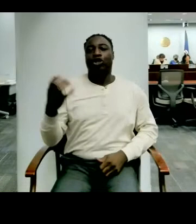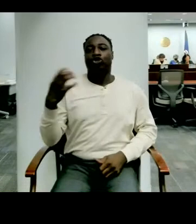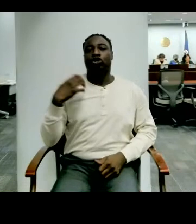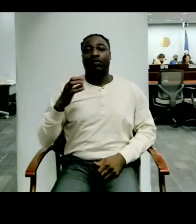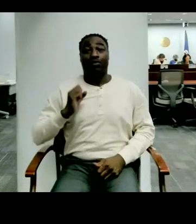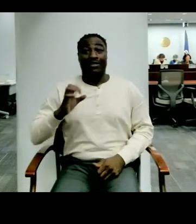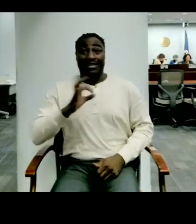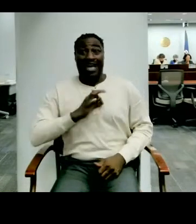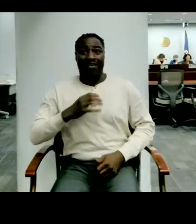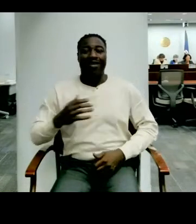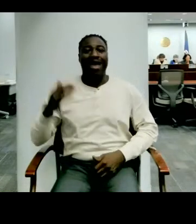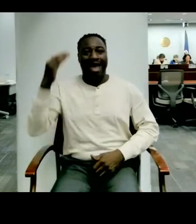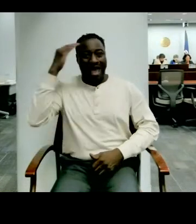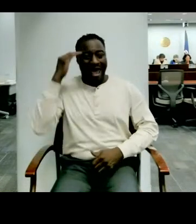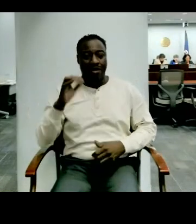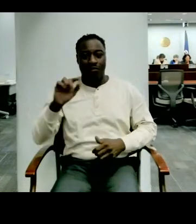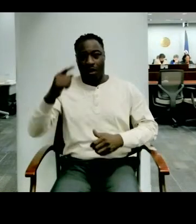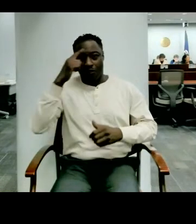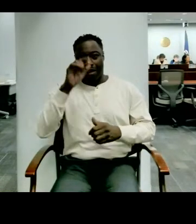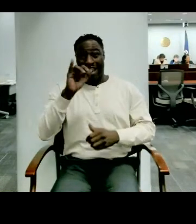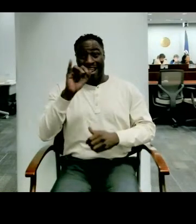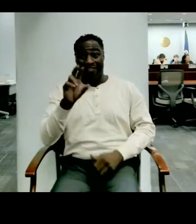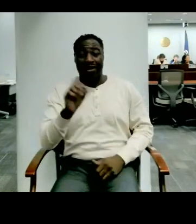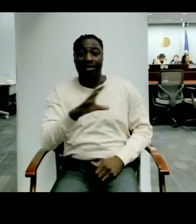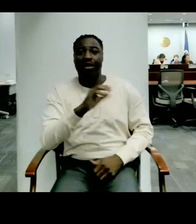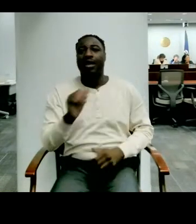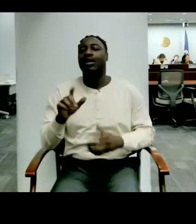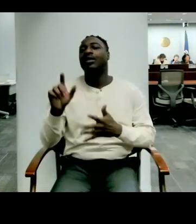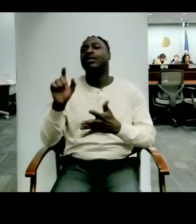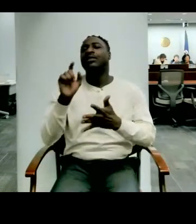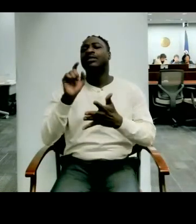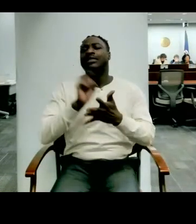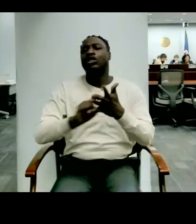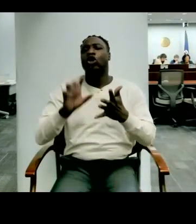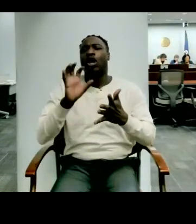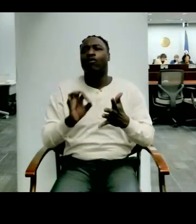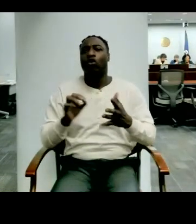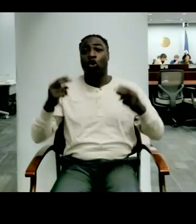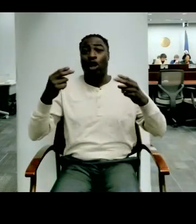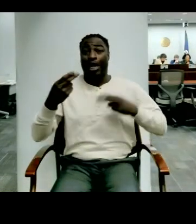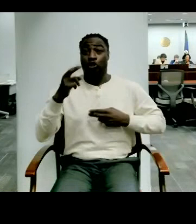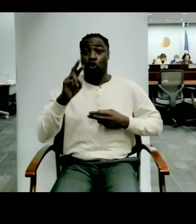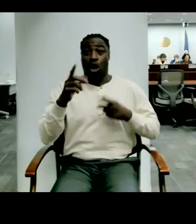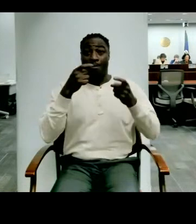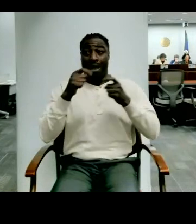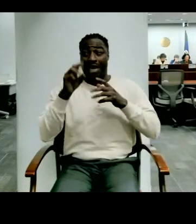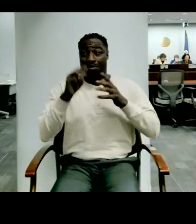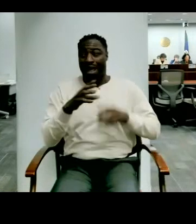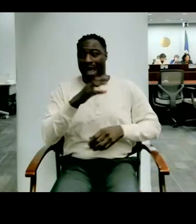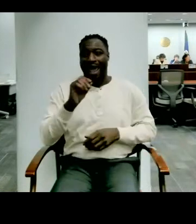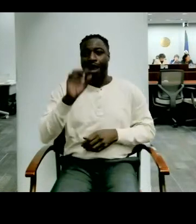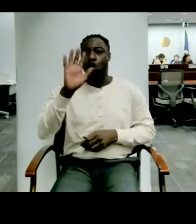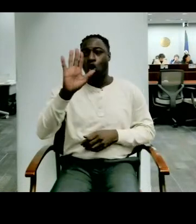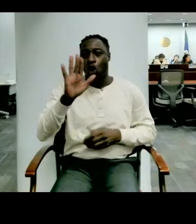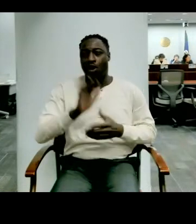affairs and Corp ratted second for society for Human Resources management. And her um